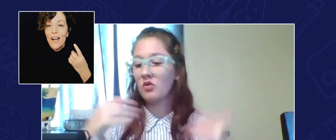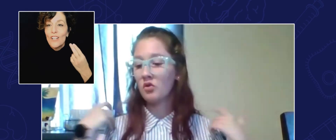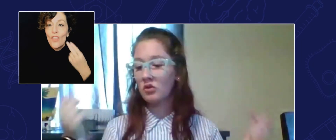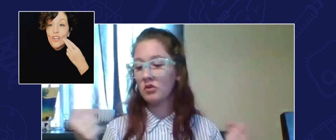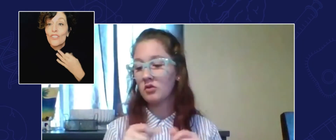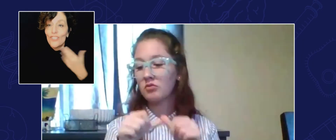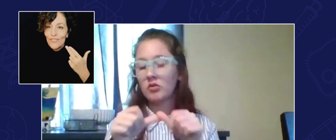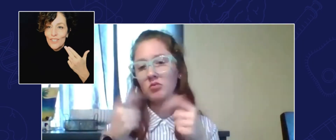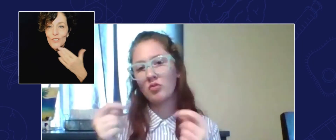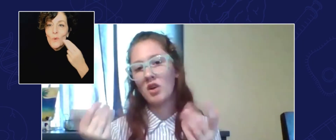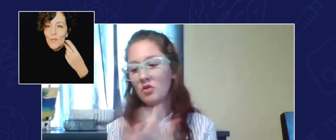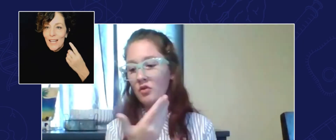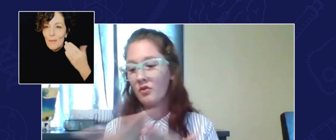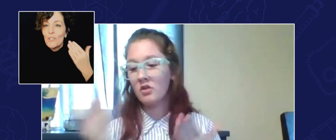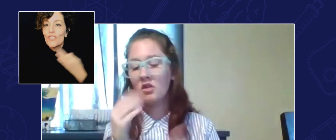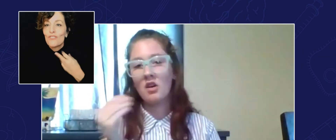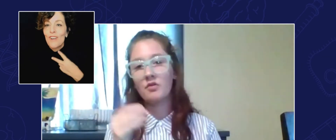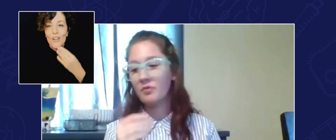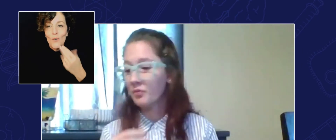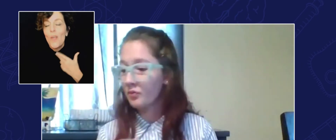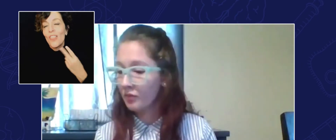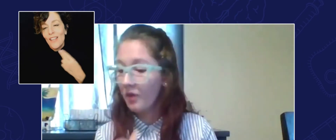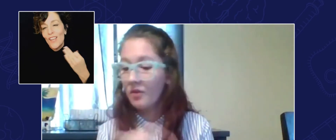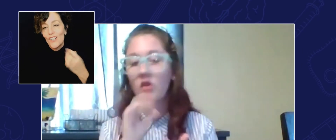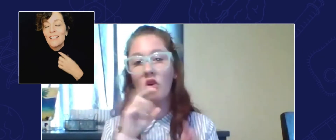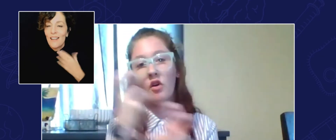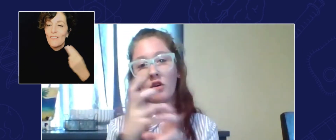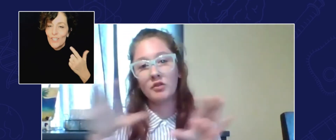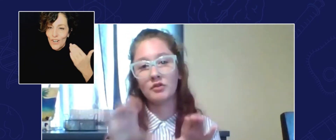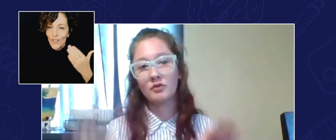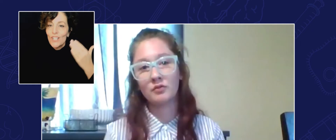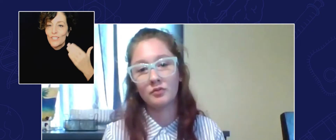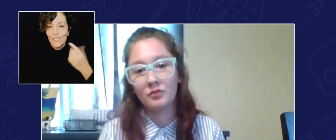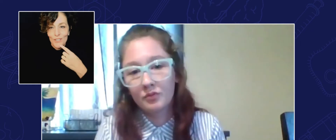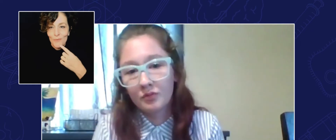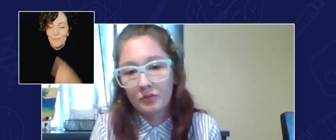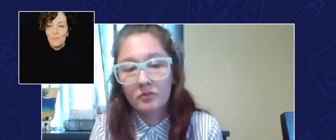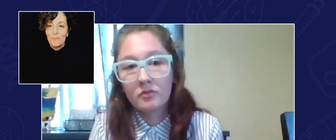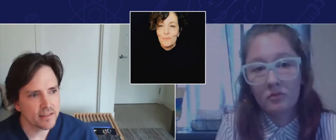the courage to keep trying new things that are difficult to do?